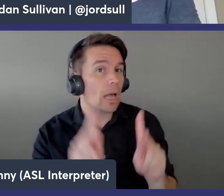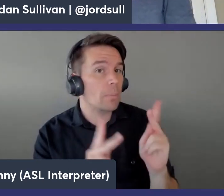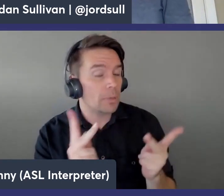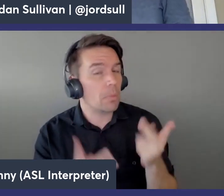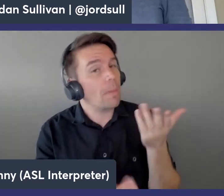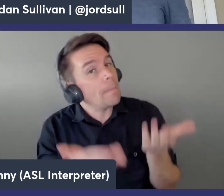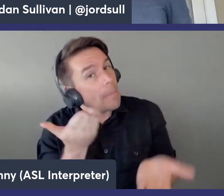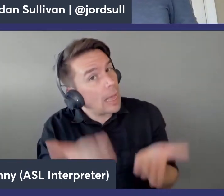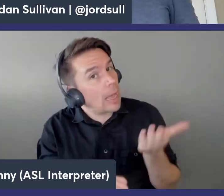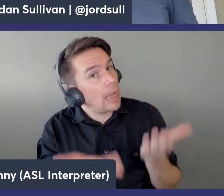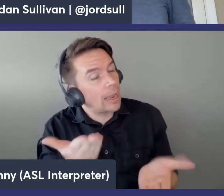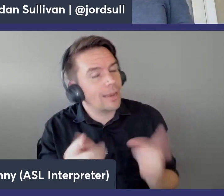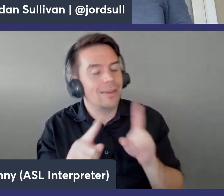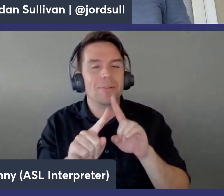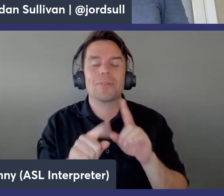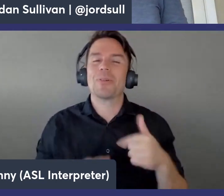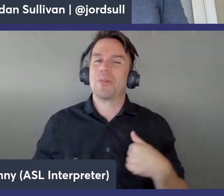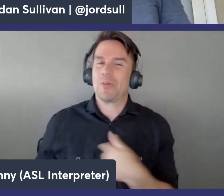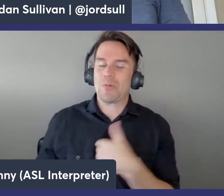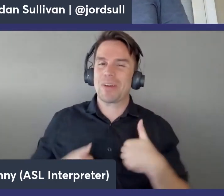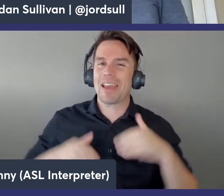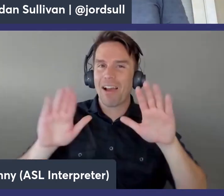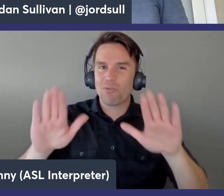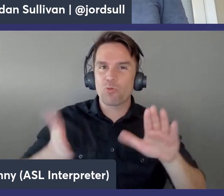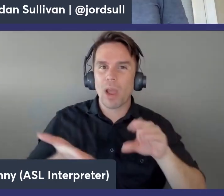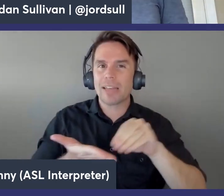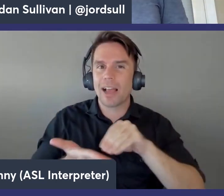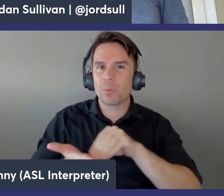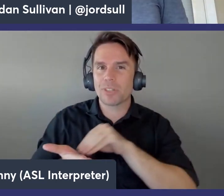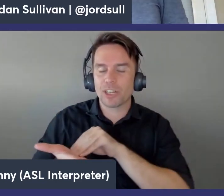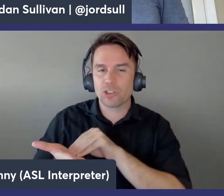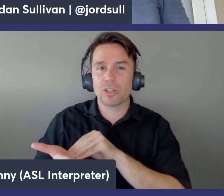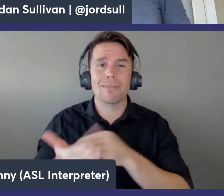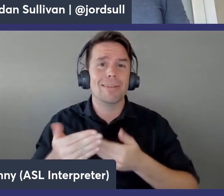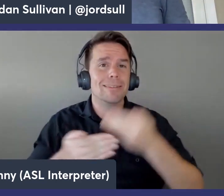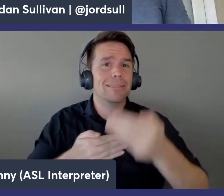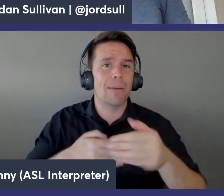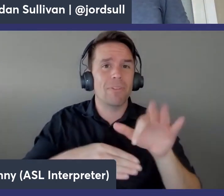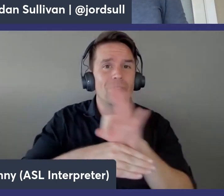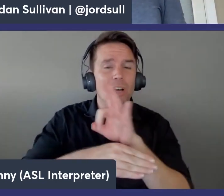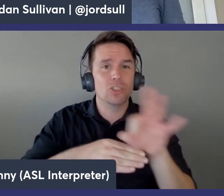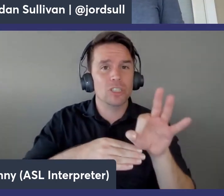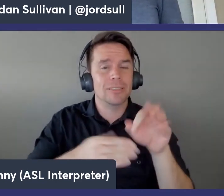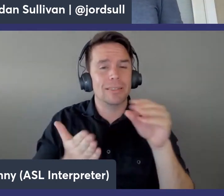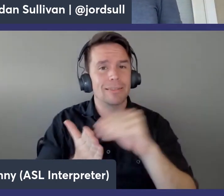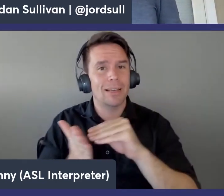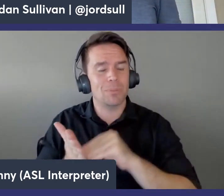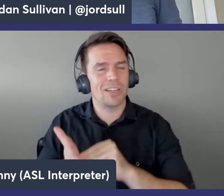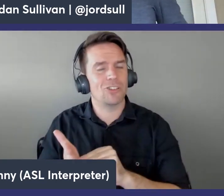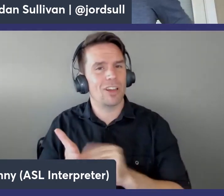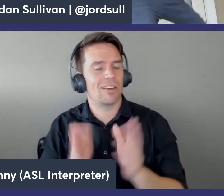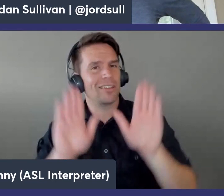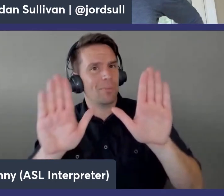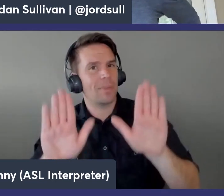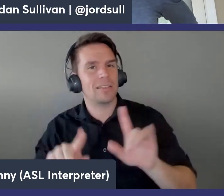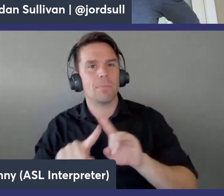So we have great documentation. I mean, Step Functions' documentation is amazing, but it's a reference guide, right? And reference guides are important.